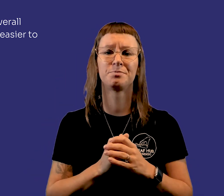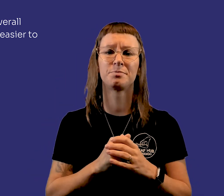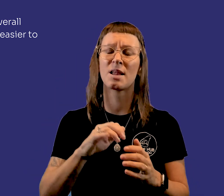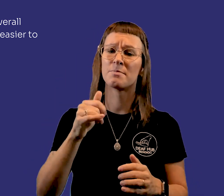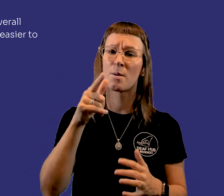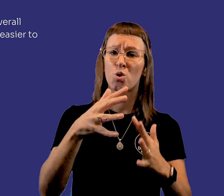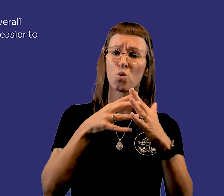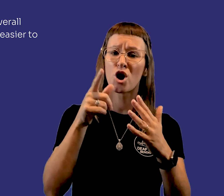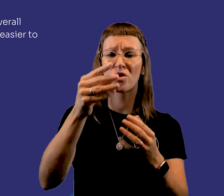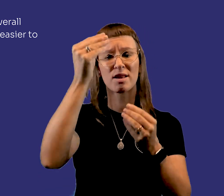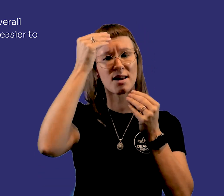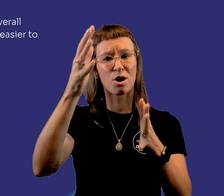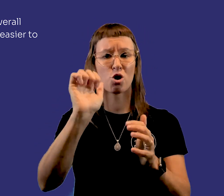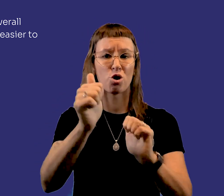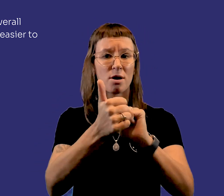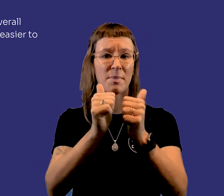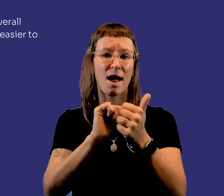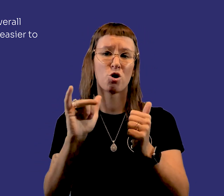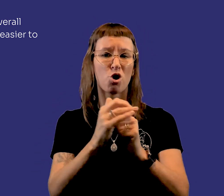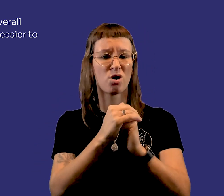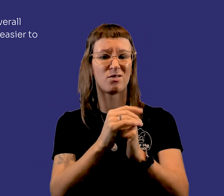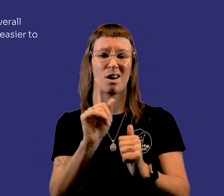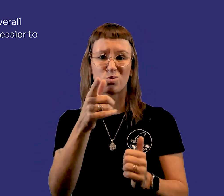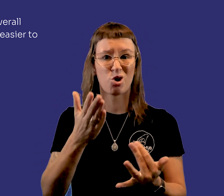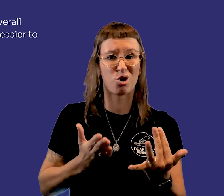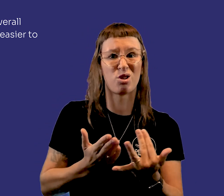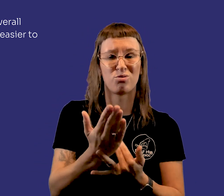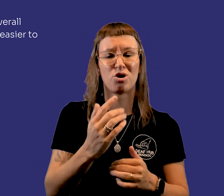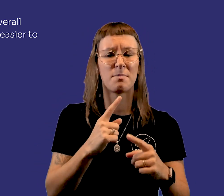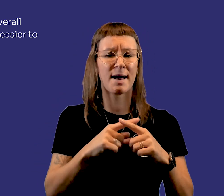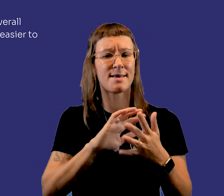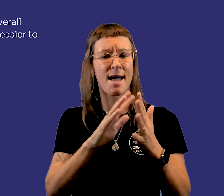It may be helpful to let your friends or partner know what you're going through and how they can support you.